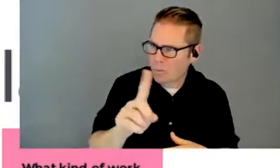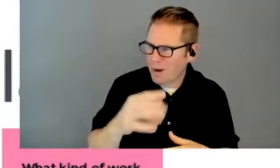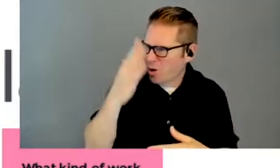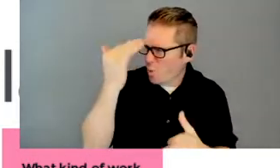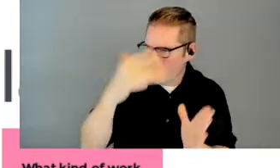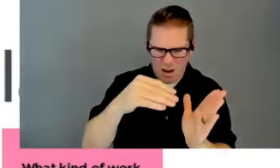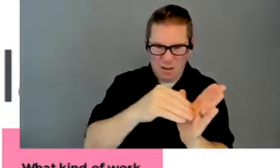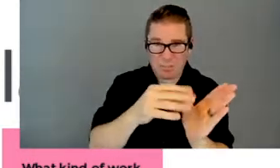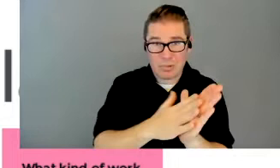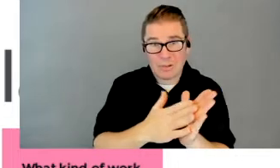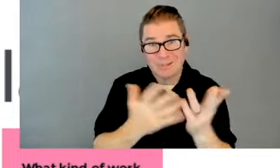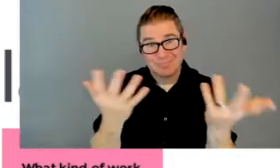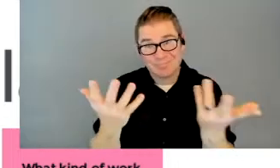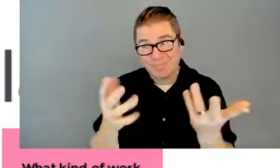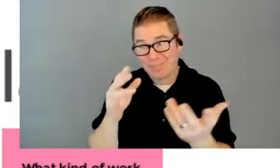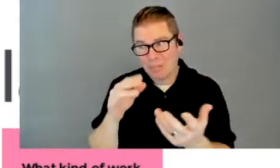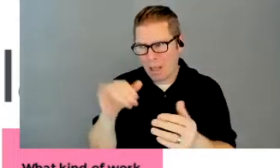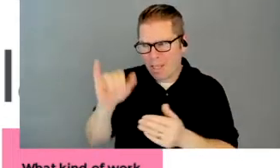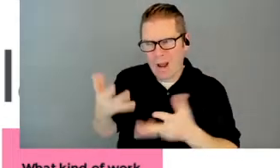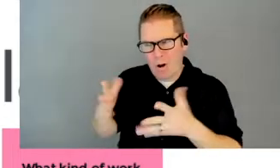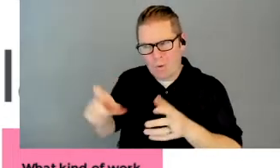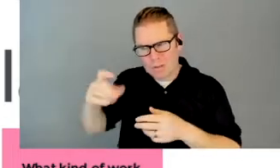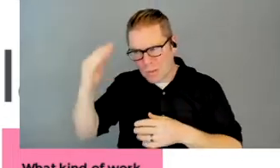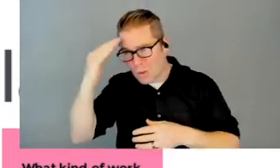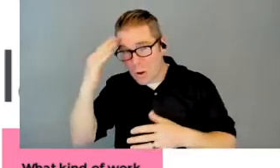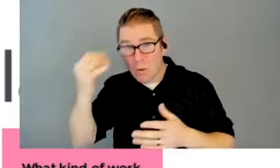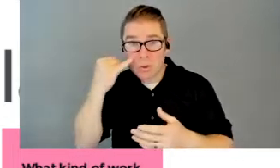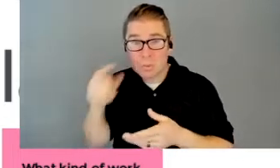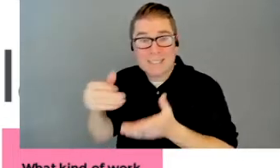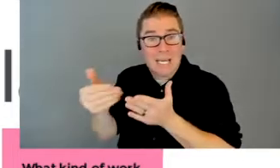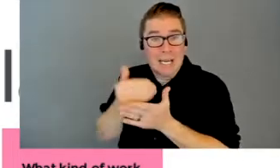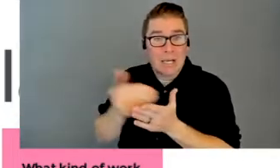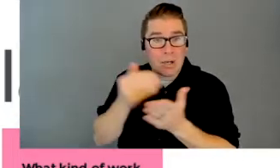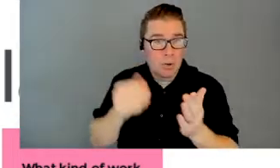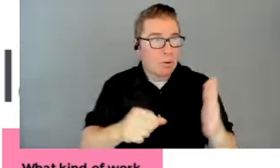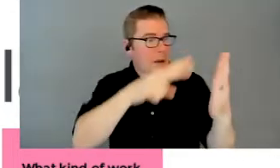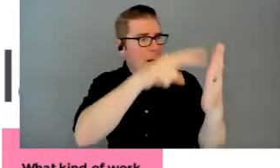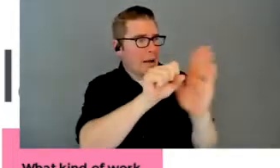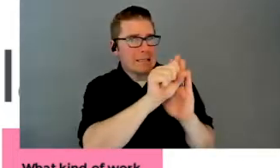if they're brand new, it gets overwhelming to them. I can't tell you how many students stop by my office